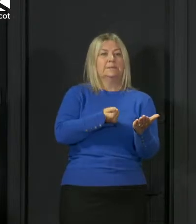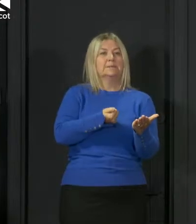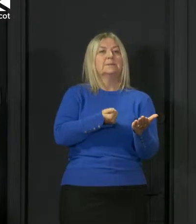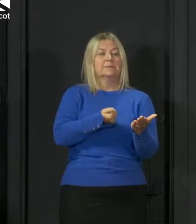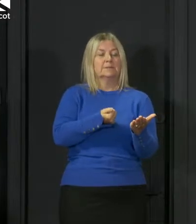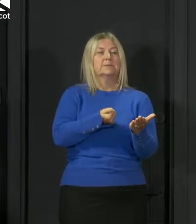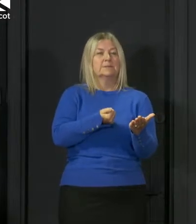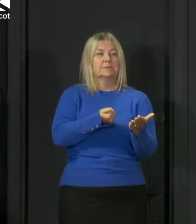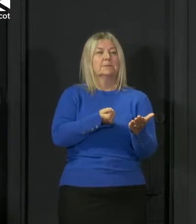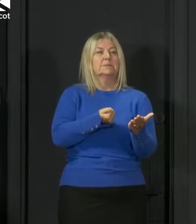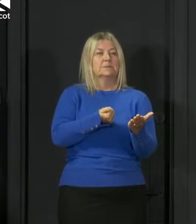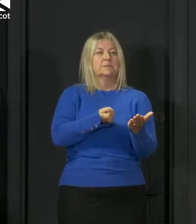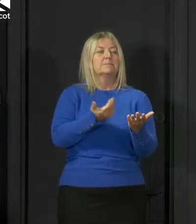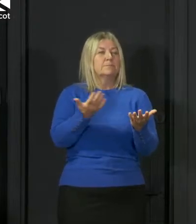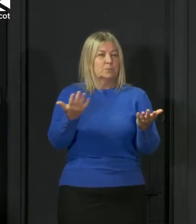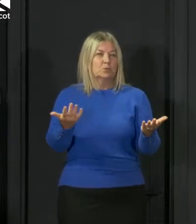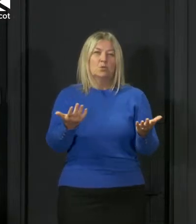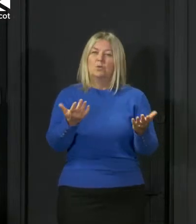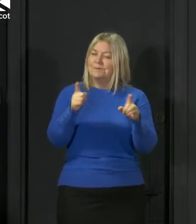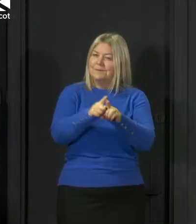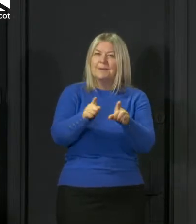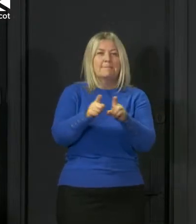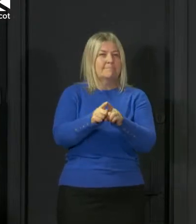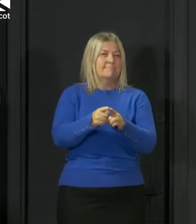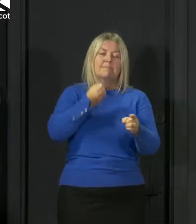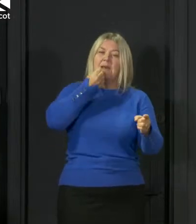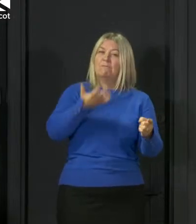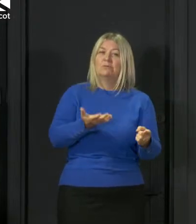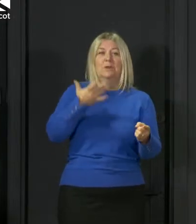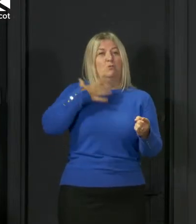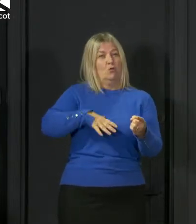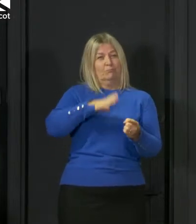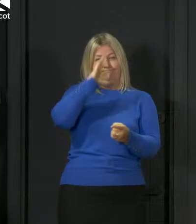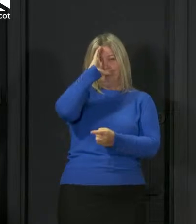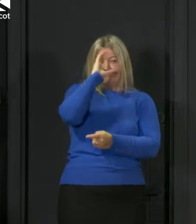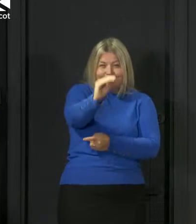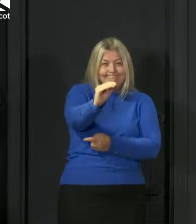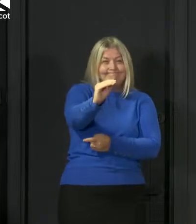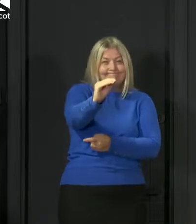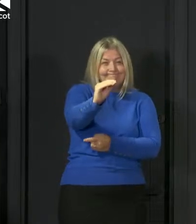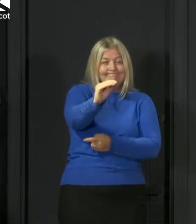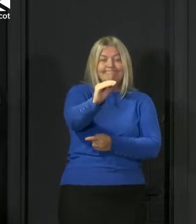rules that are in place. So as usual today, I want to end by reminding everybody of what they are.